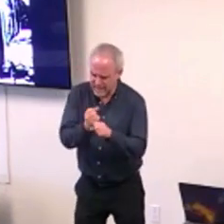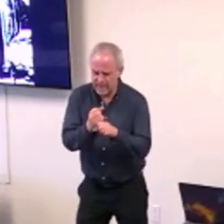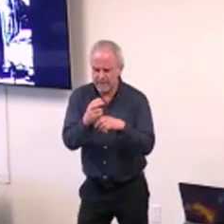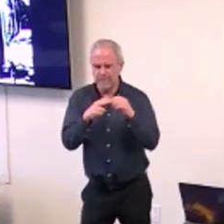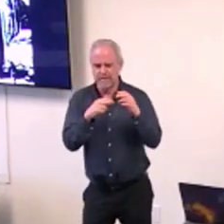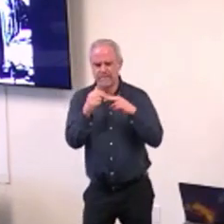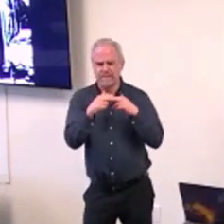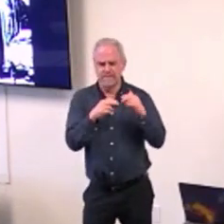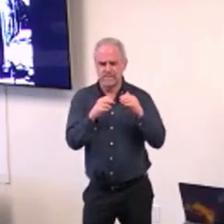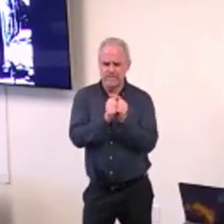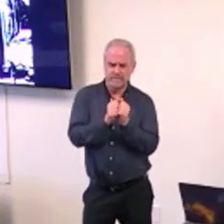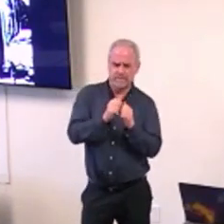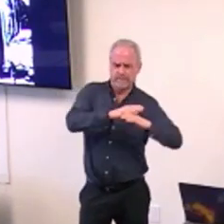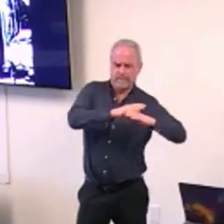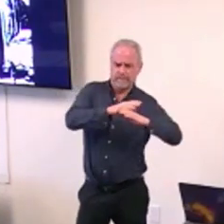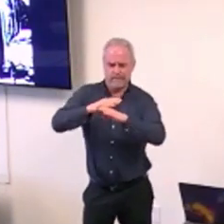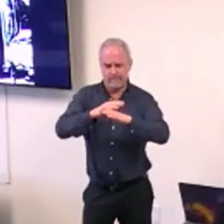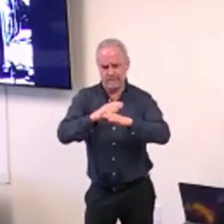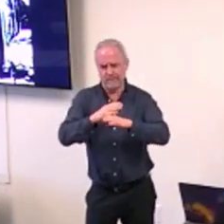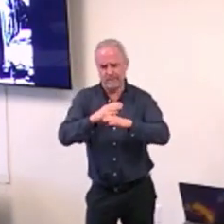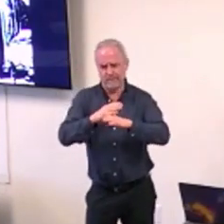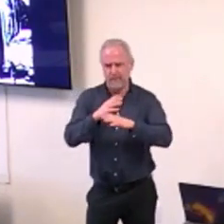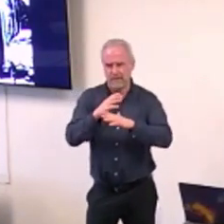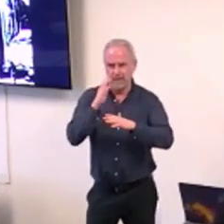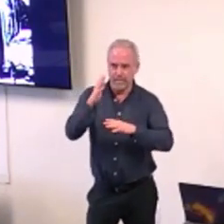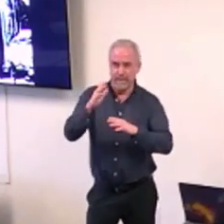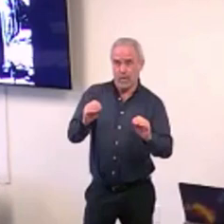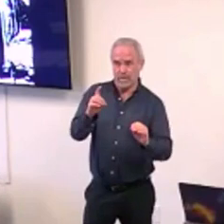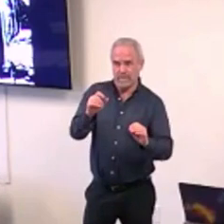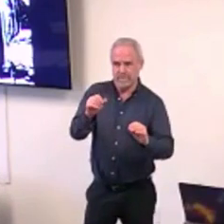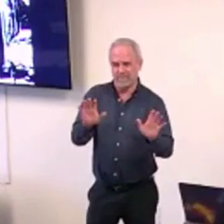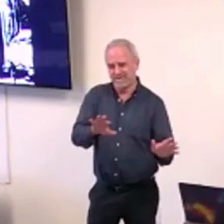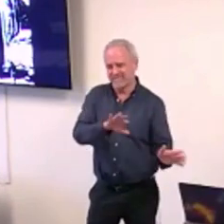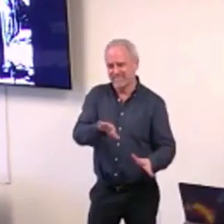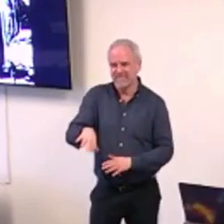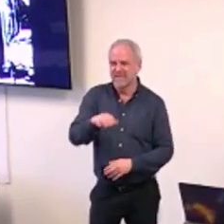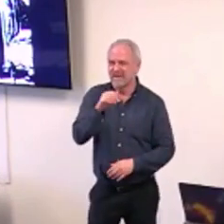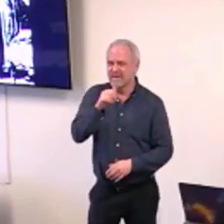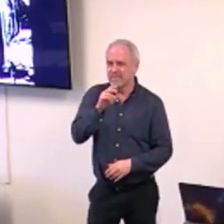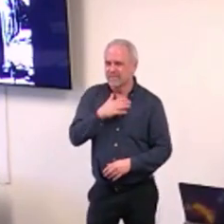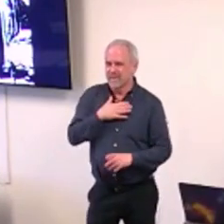So that's not exactly what I mean. By society creating disability, what I mean is